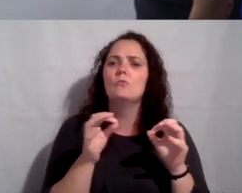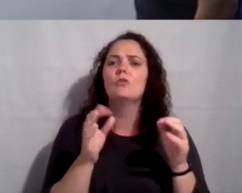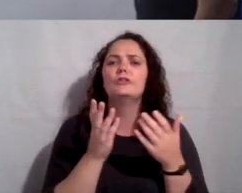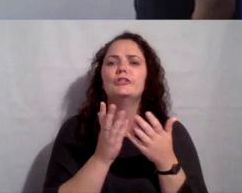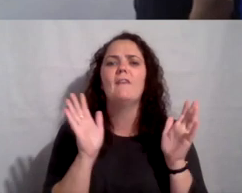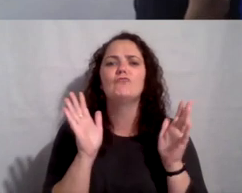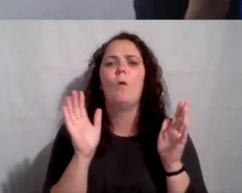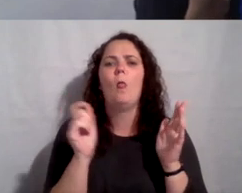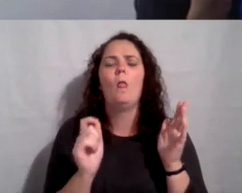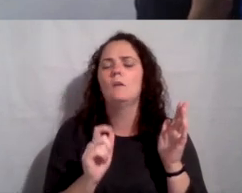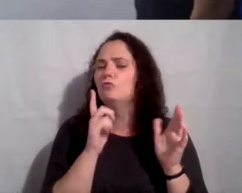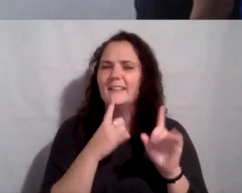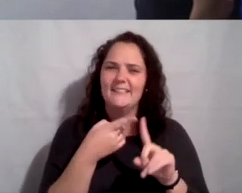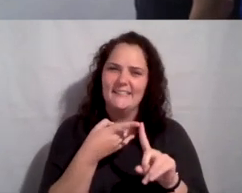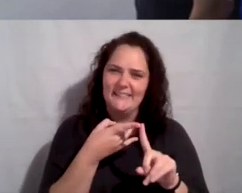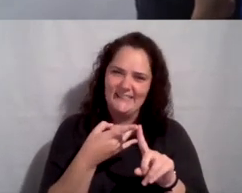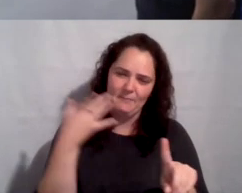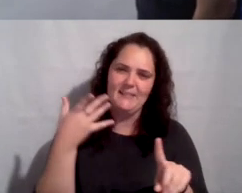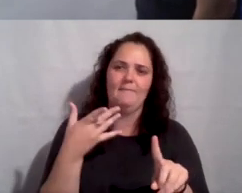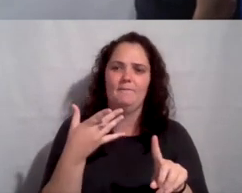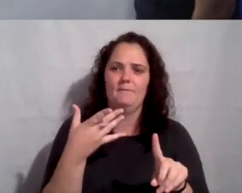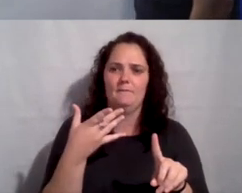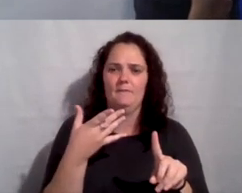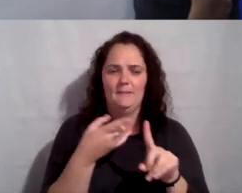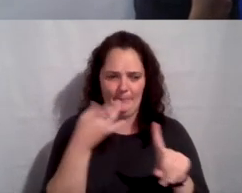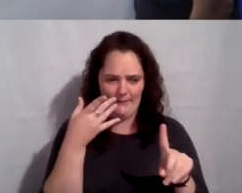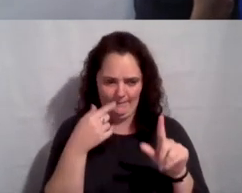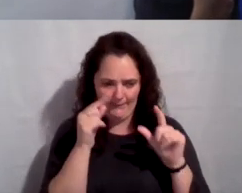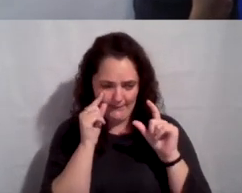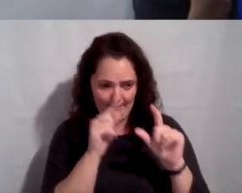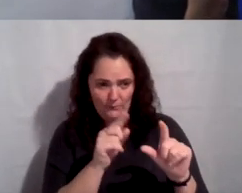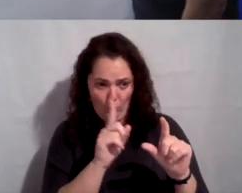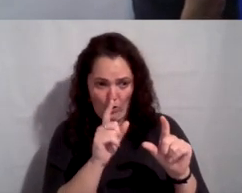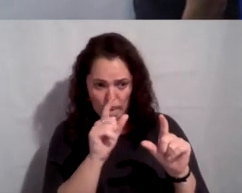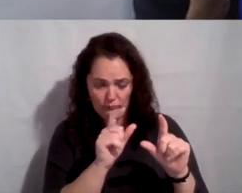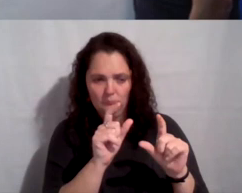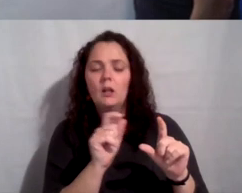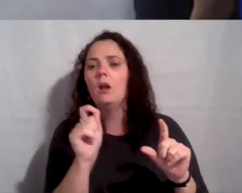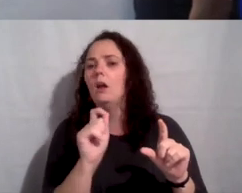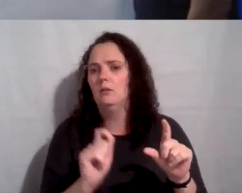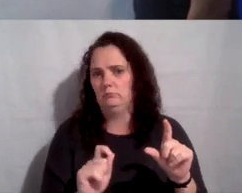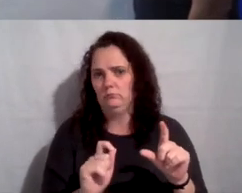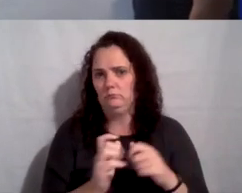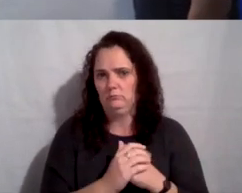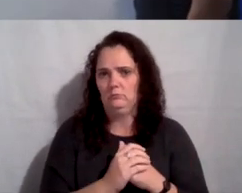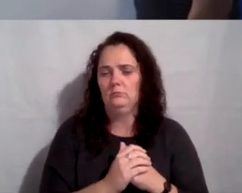in the pose and respond to that specificity.